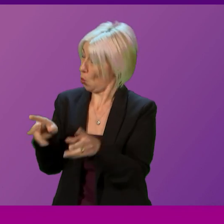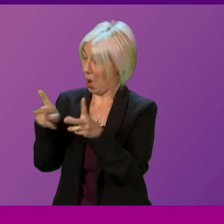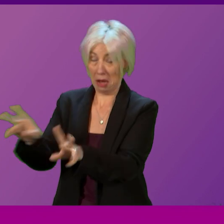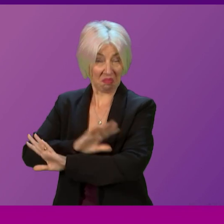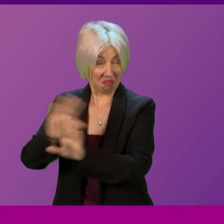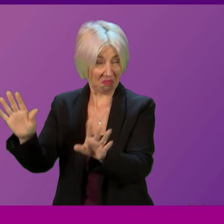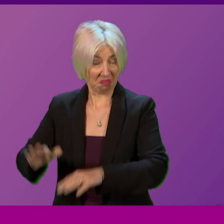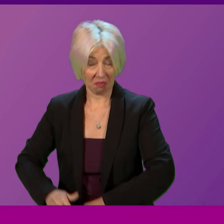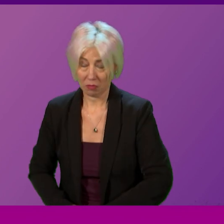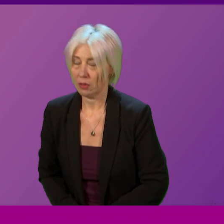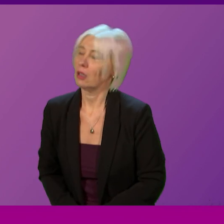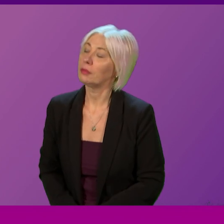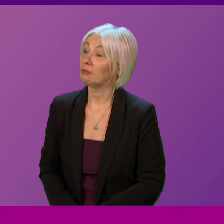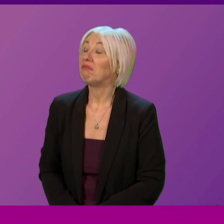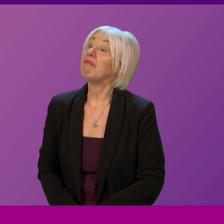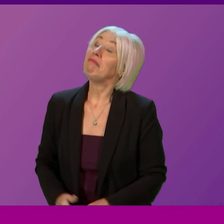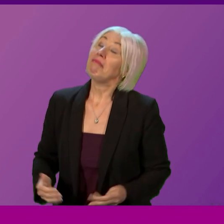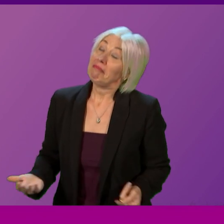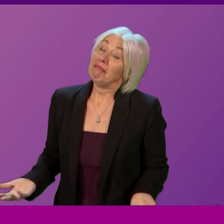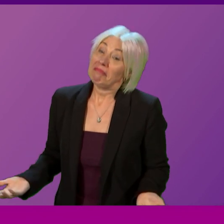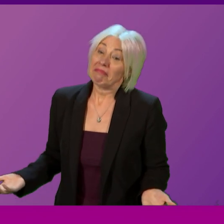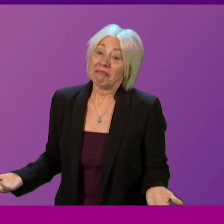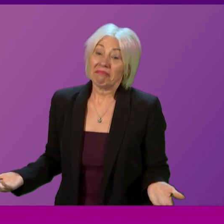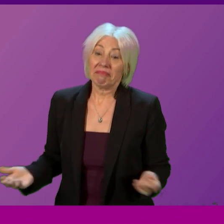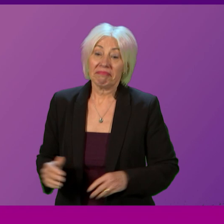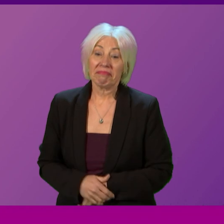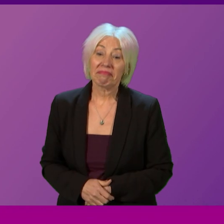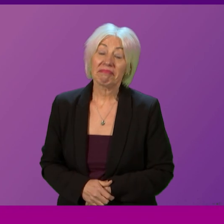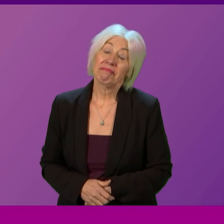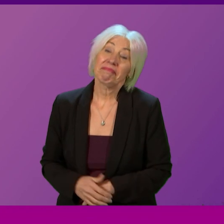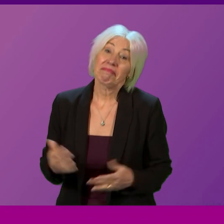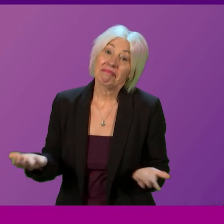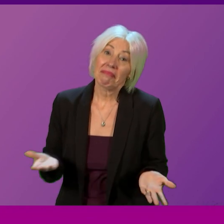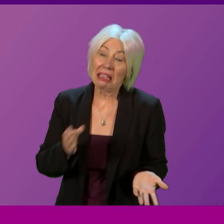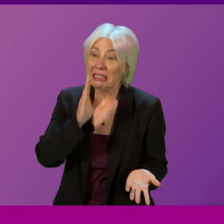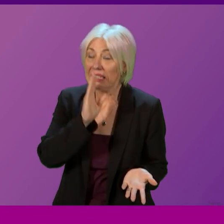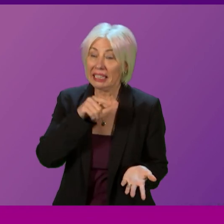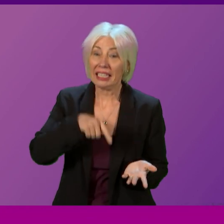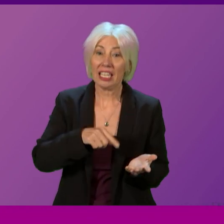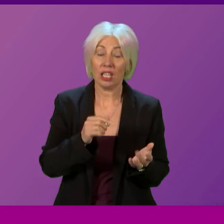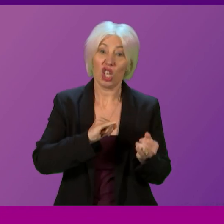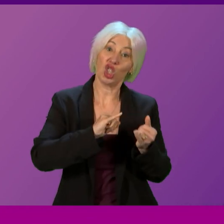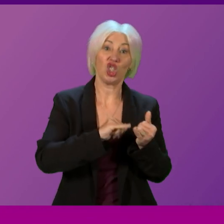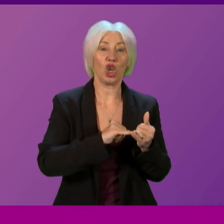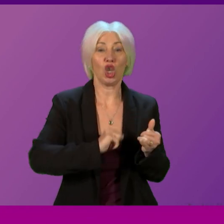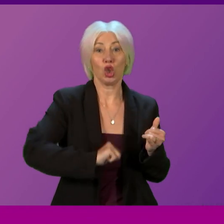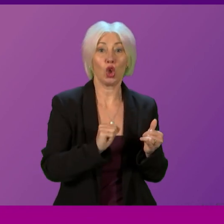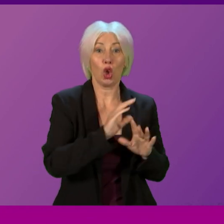Sadly, in Sturgeon’s Scotland, no one is getting any lessons today, because the teachers